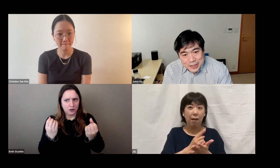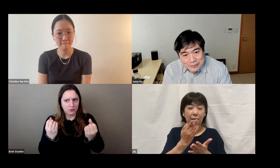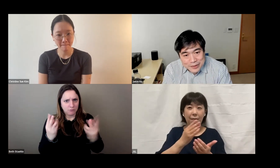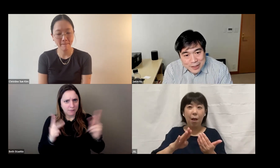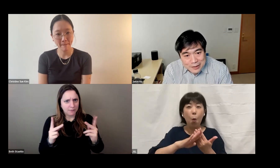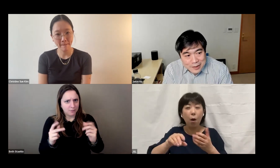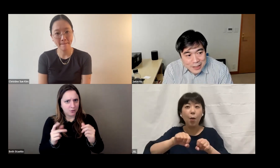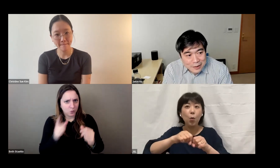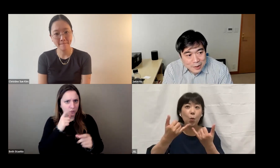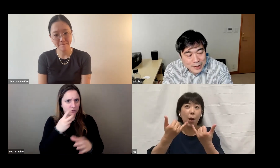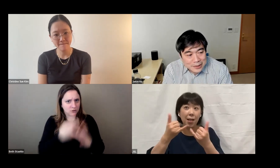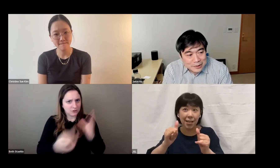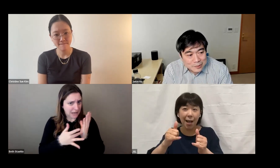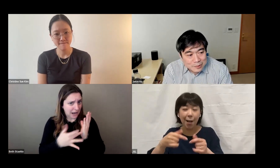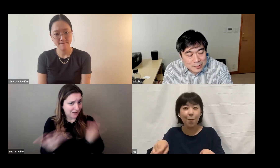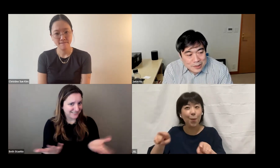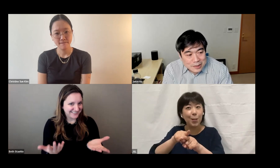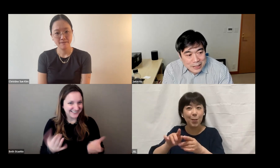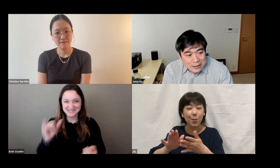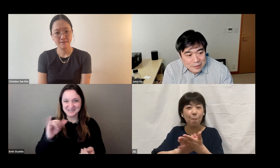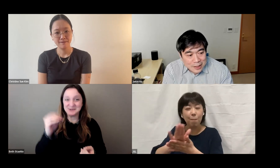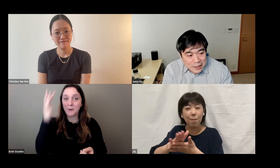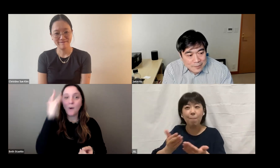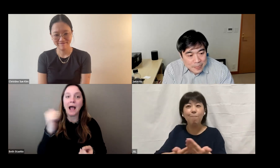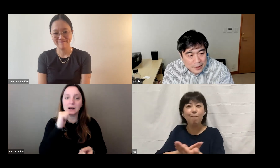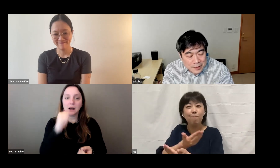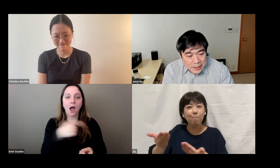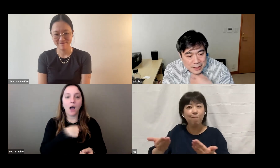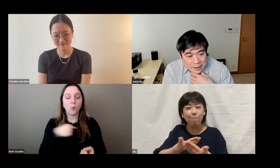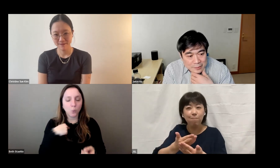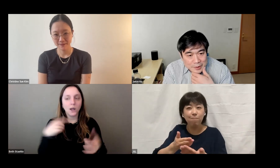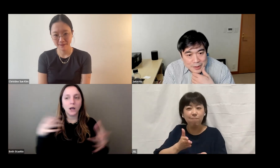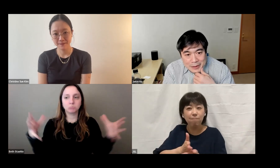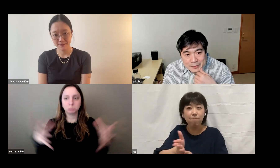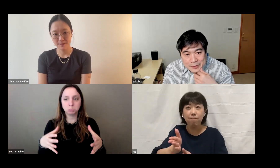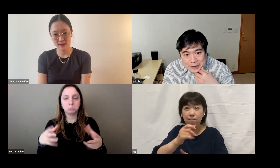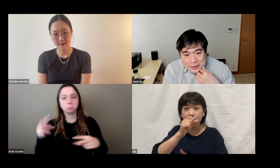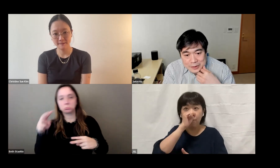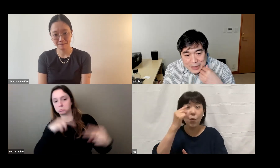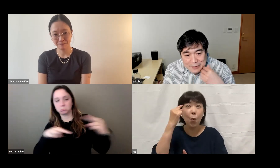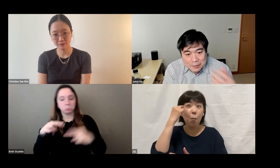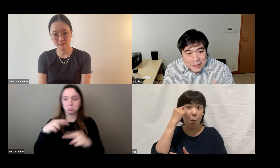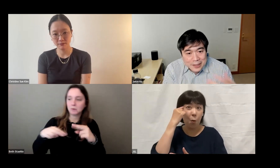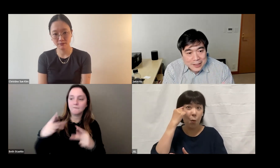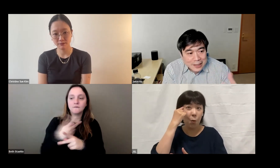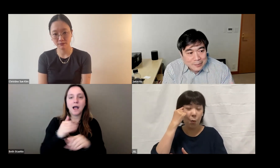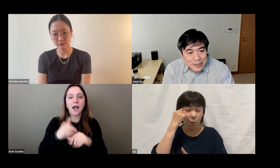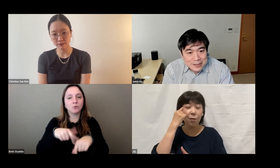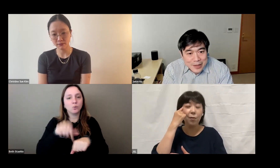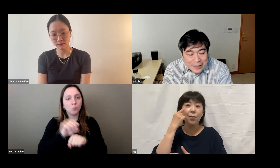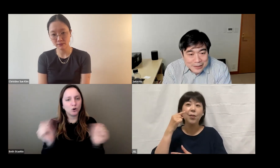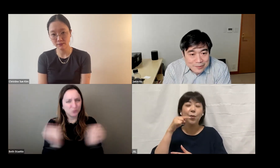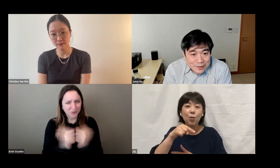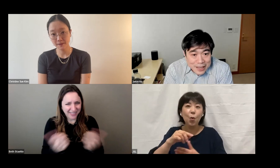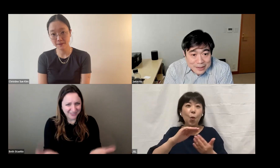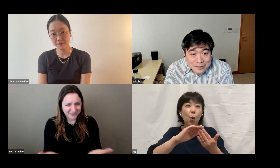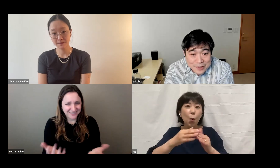to figure out a way to work together. You know, I think our community members also have ability to activate,